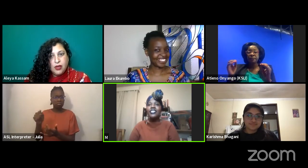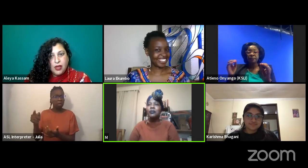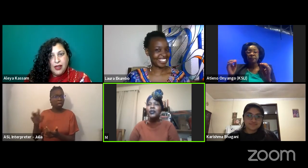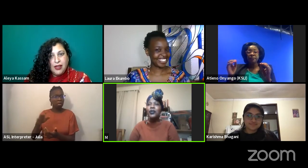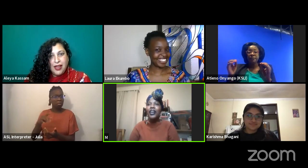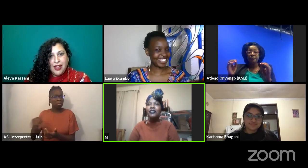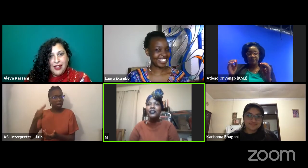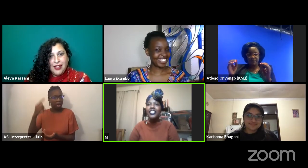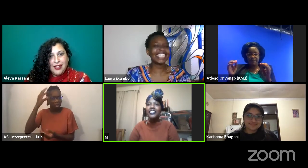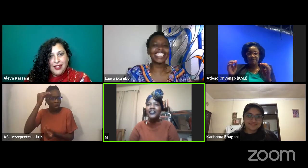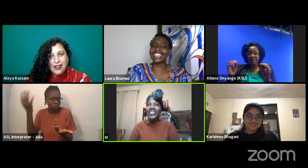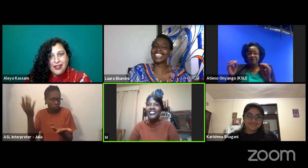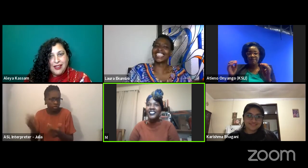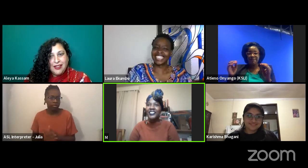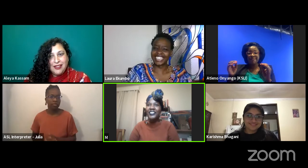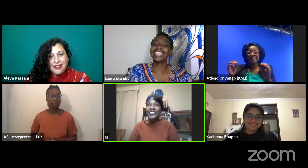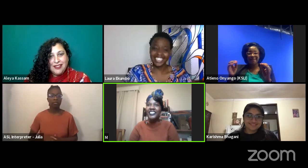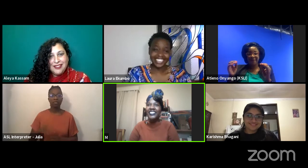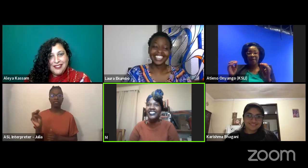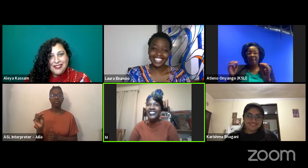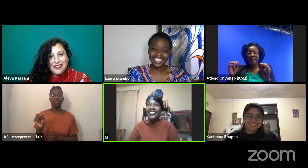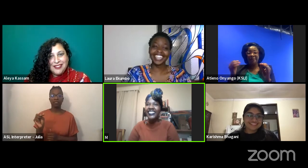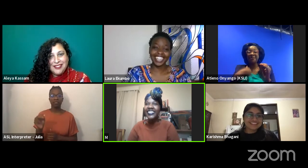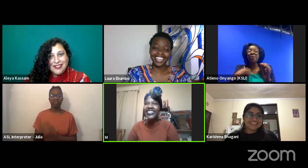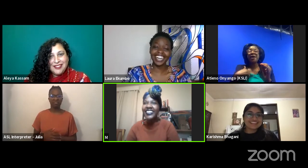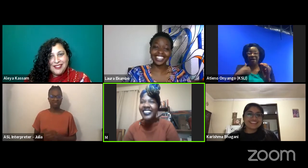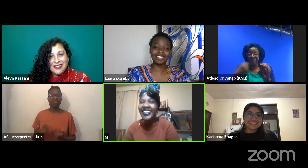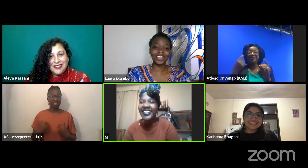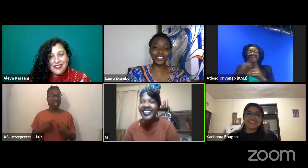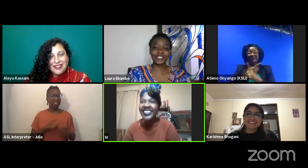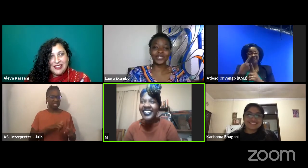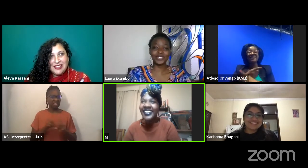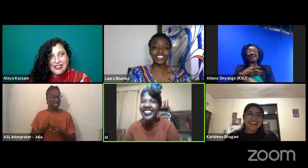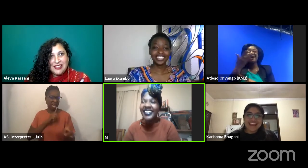I suspect we all will have really different answers to this question. Good one I suspect same too.